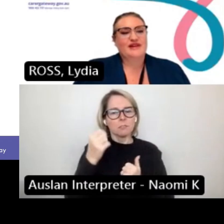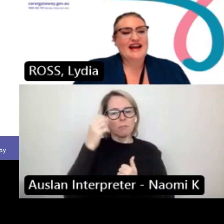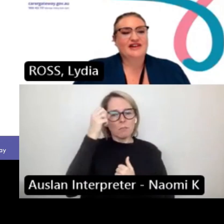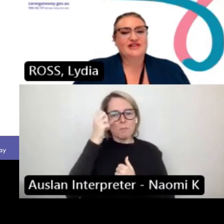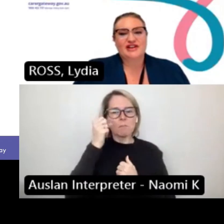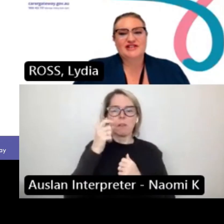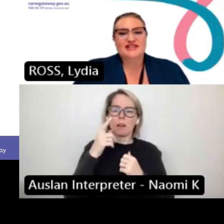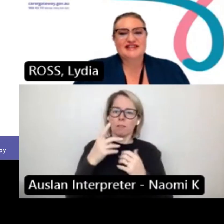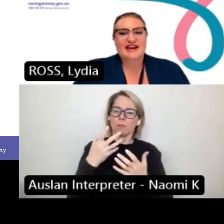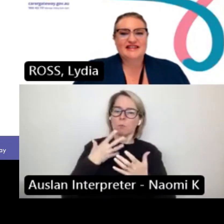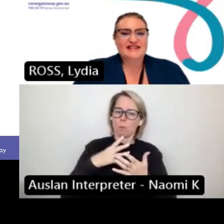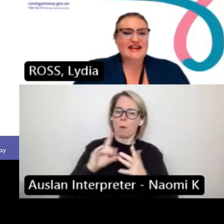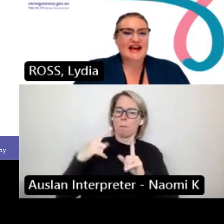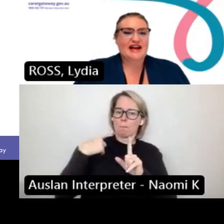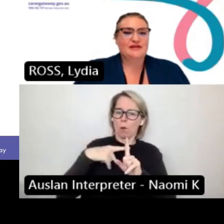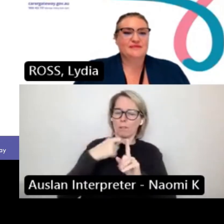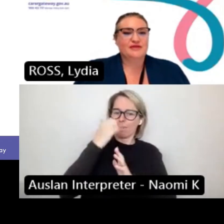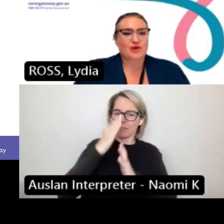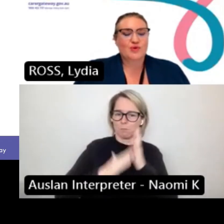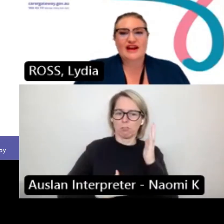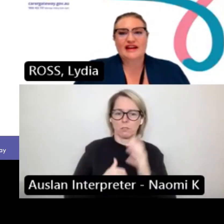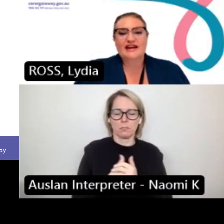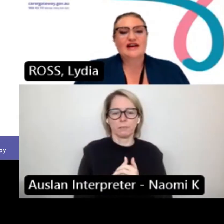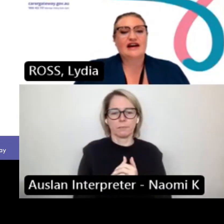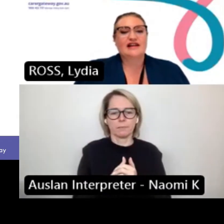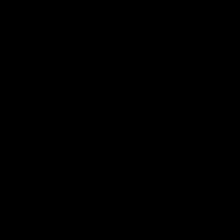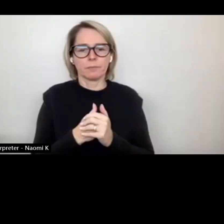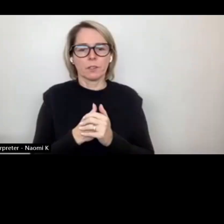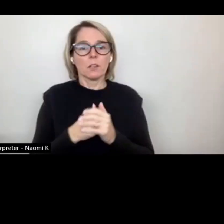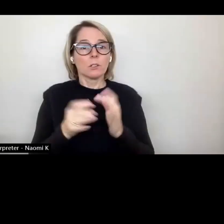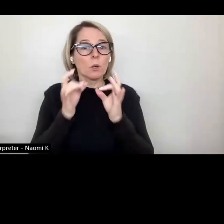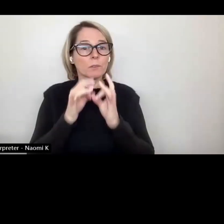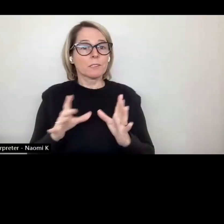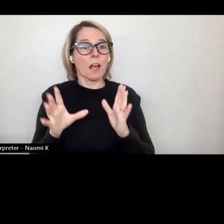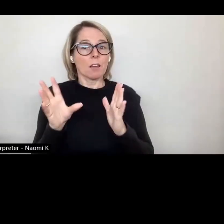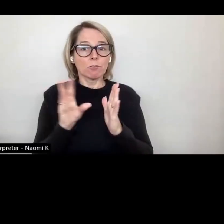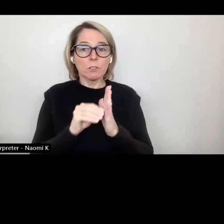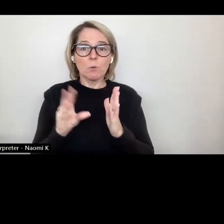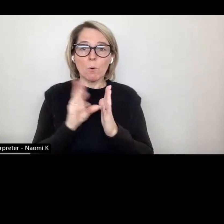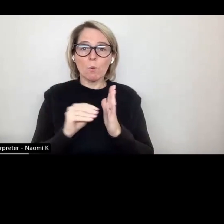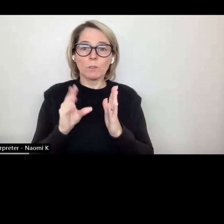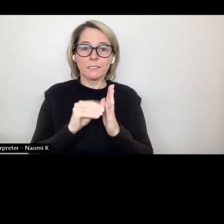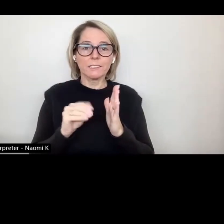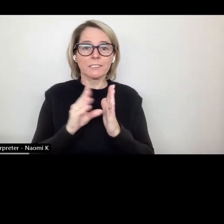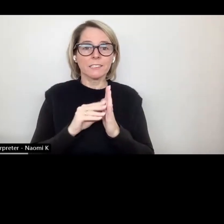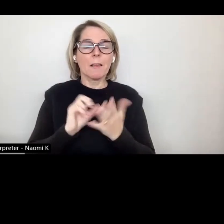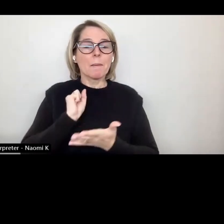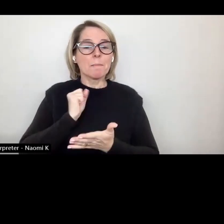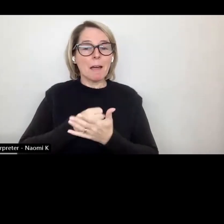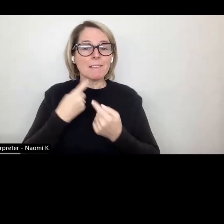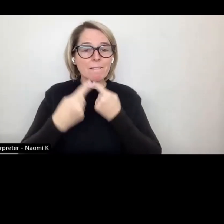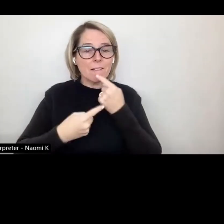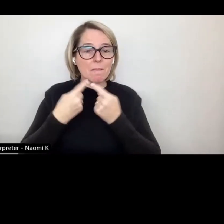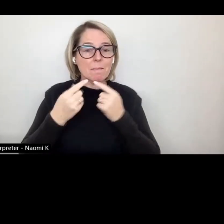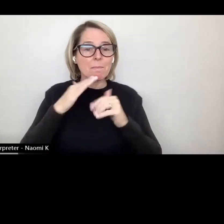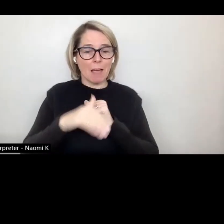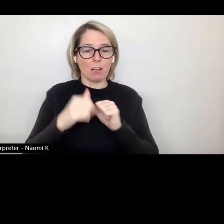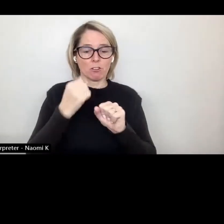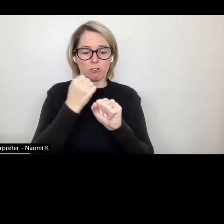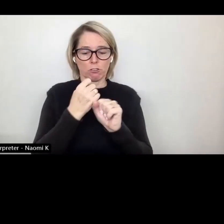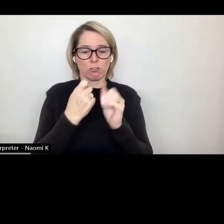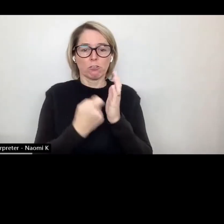We're now going to start the recording, the basic information on the Grant Opportunity and on the National Carer Strategy.